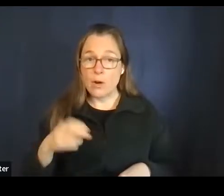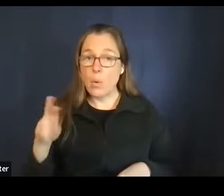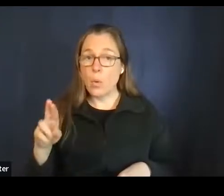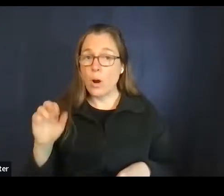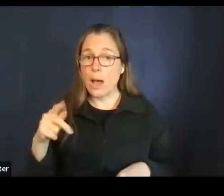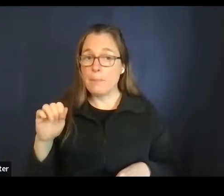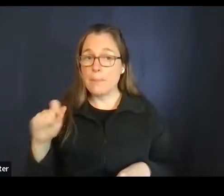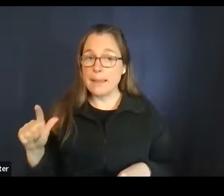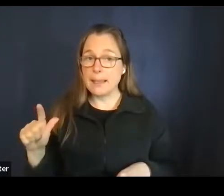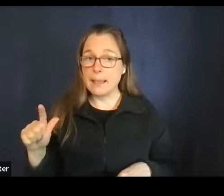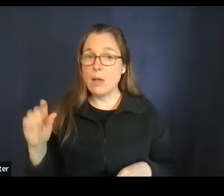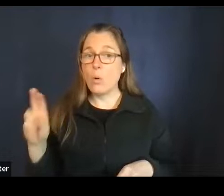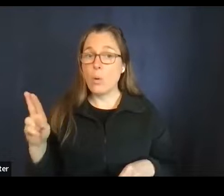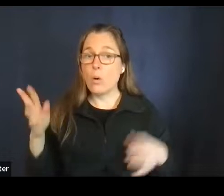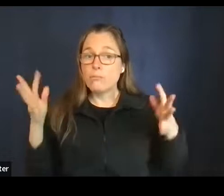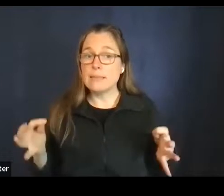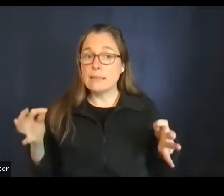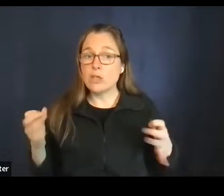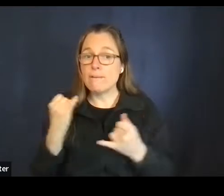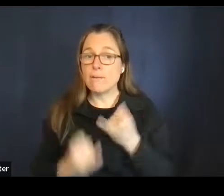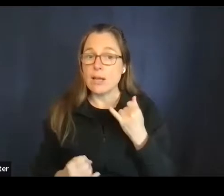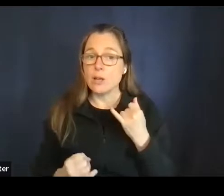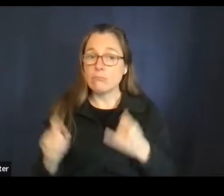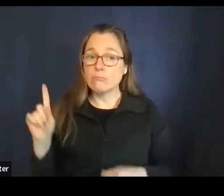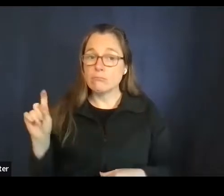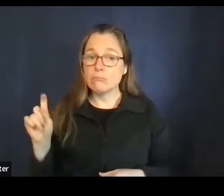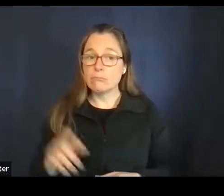or is that decision completely final since there are criteria that need to be met?